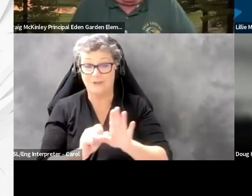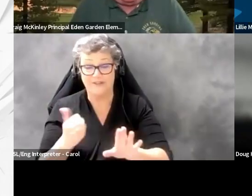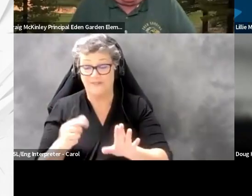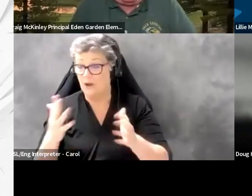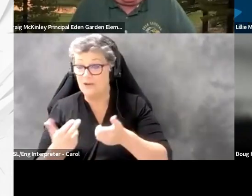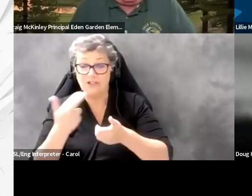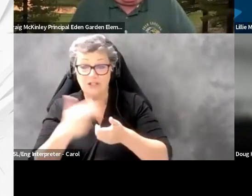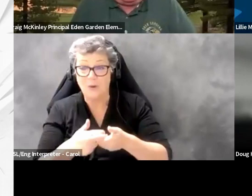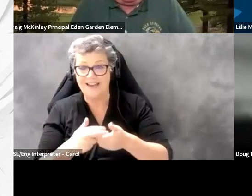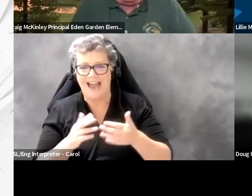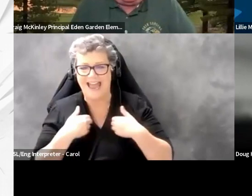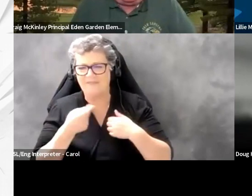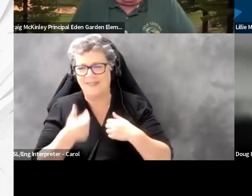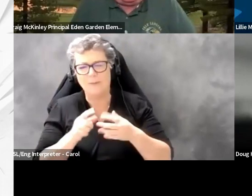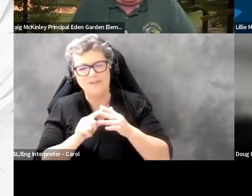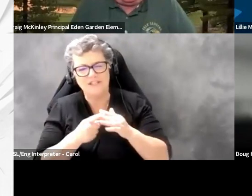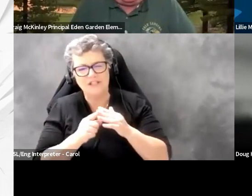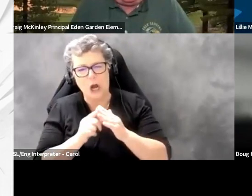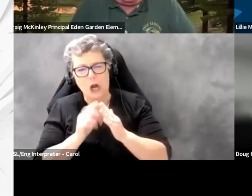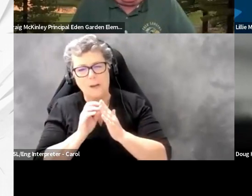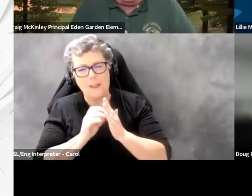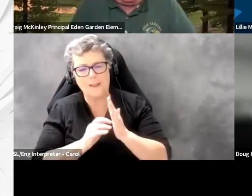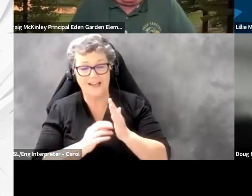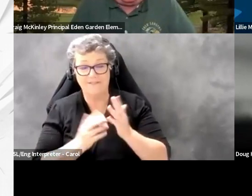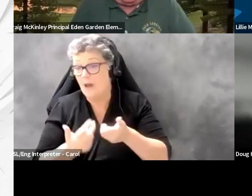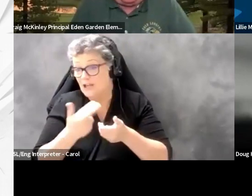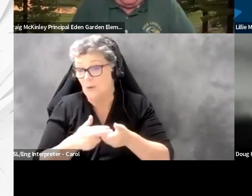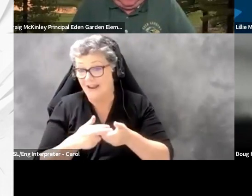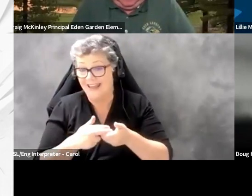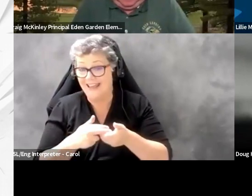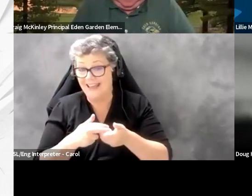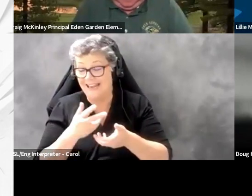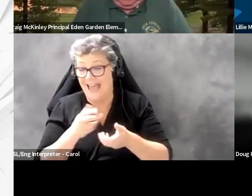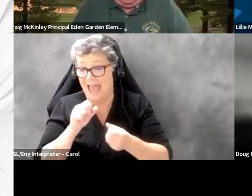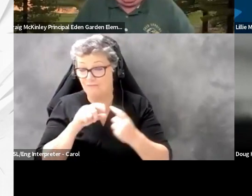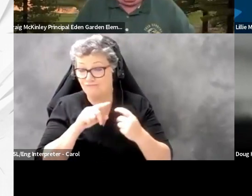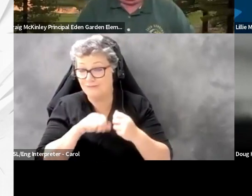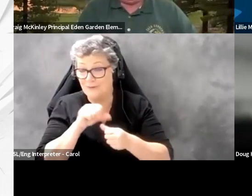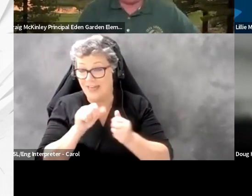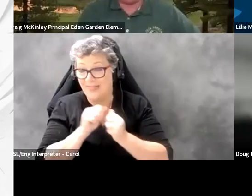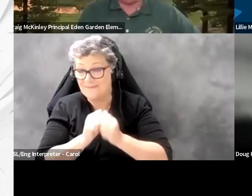join in I have a little bit of a start on that. So anybody wants to join in love to do it together.